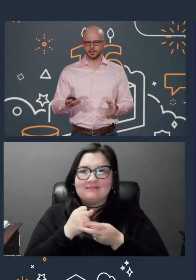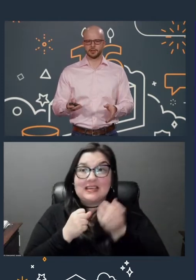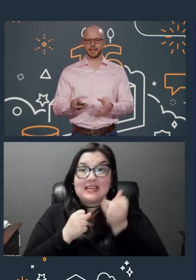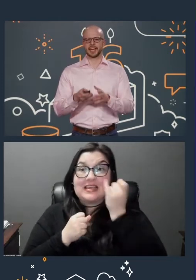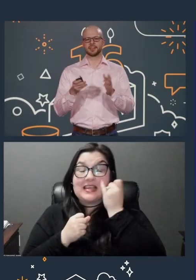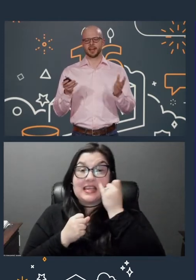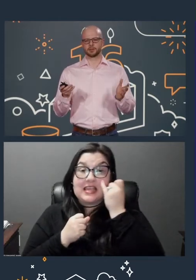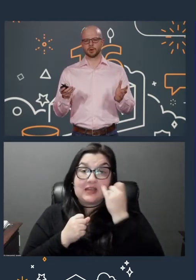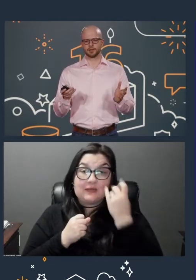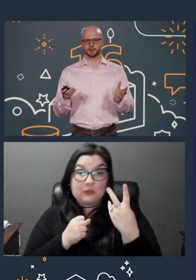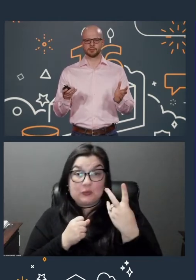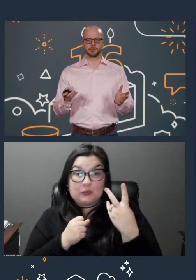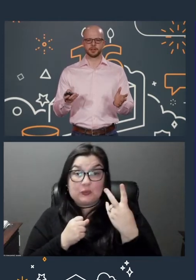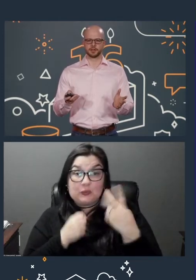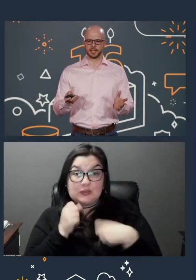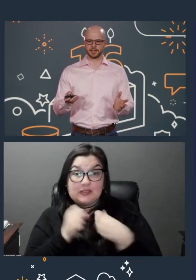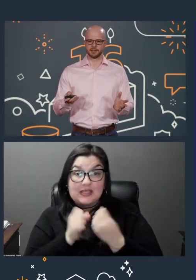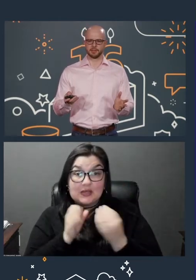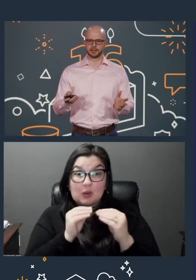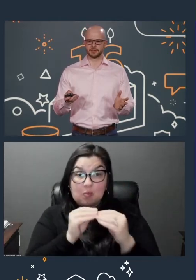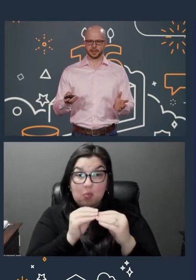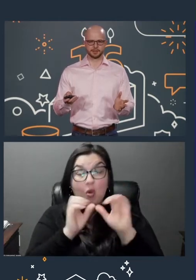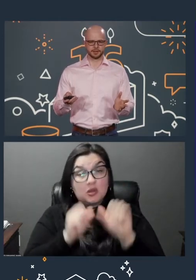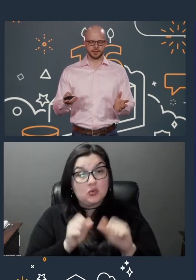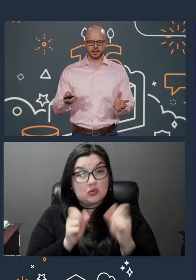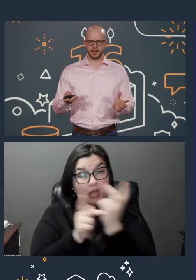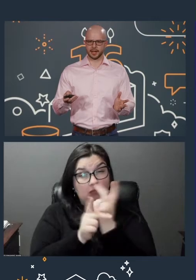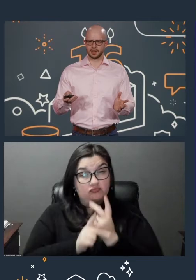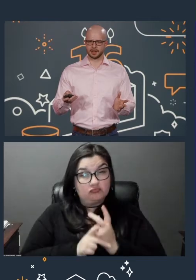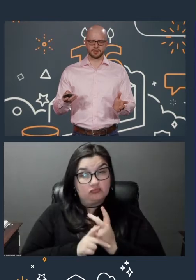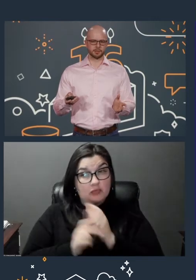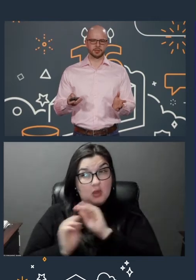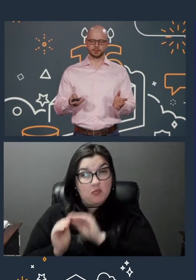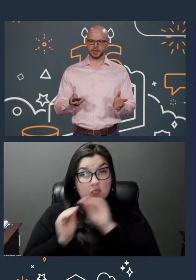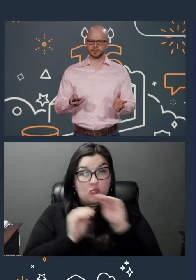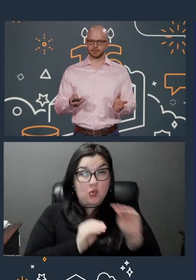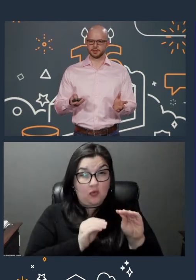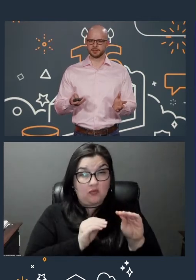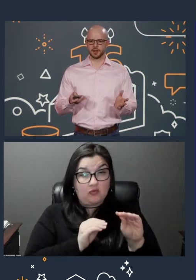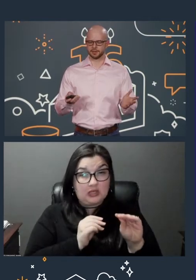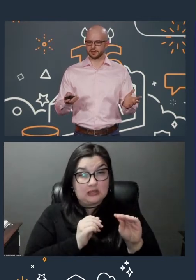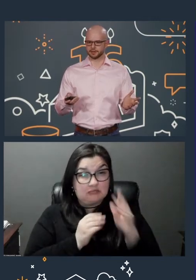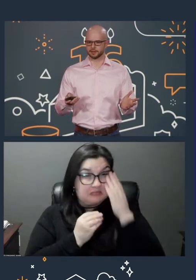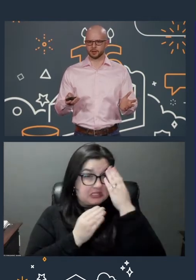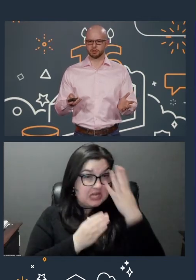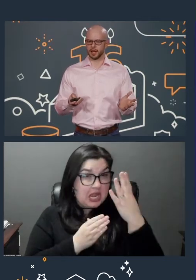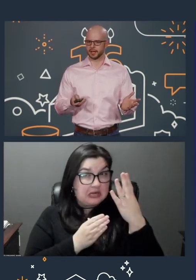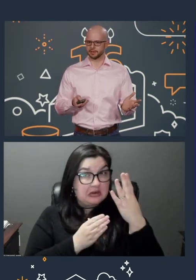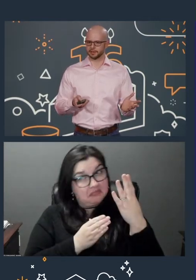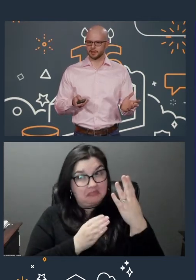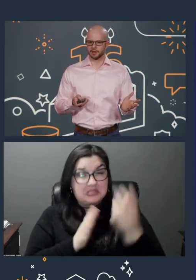you could analyze whether moving your data makes sense. And in some use cases, it does, such as compliance.